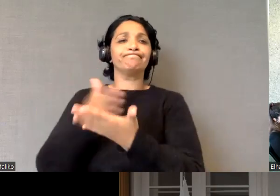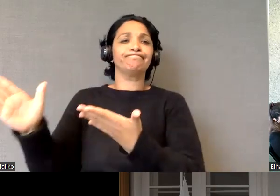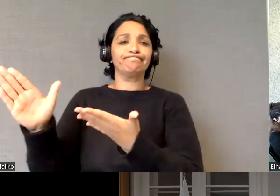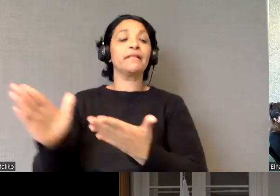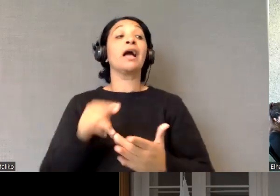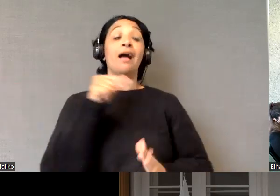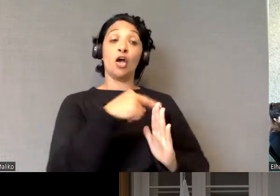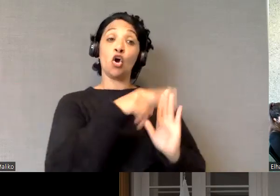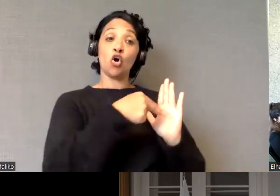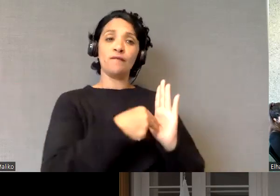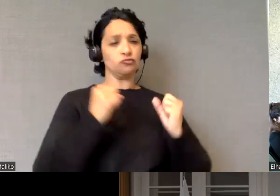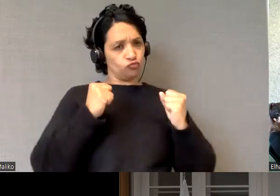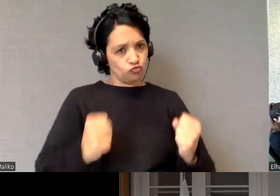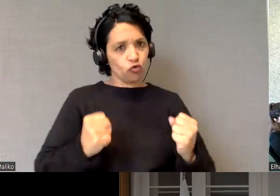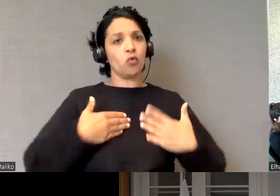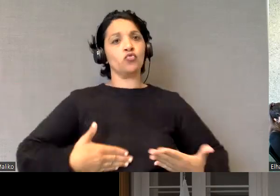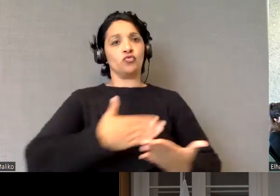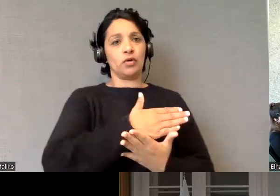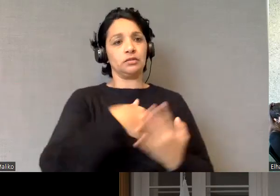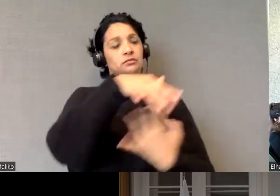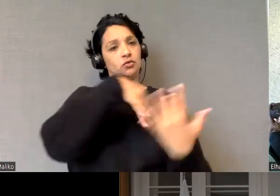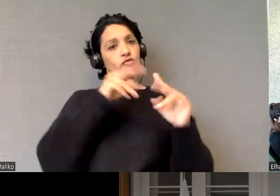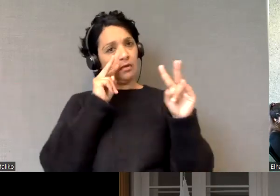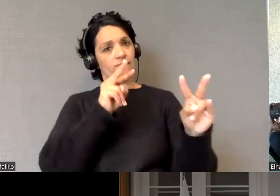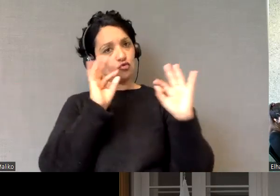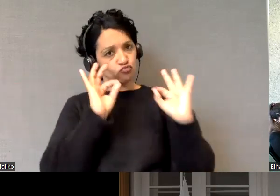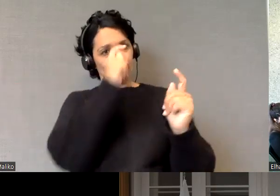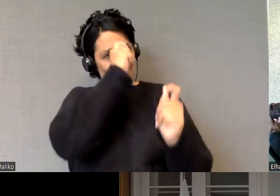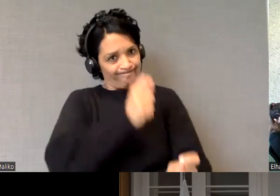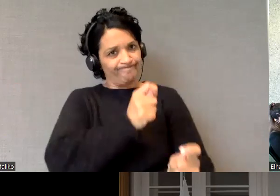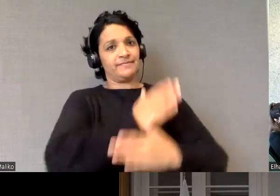rights model is adopted instead.